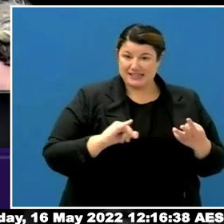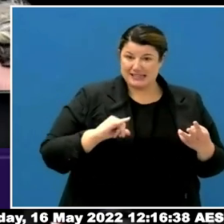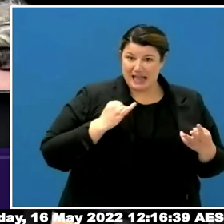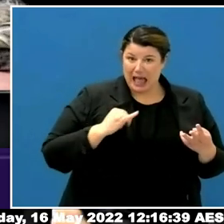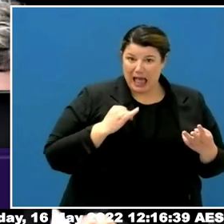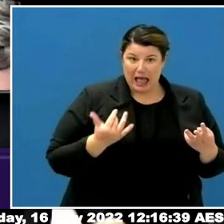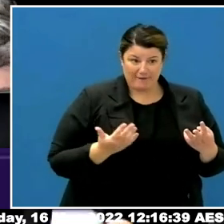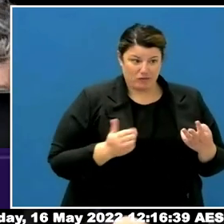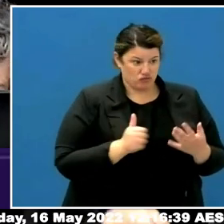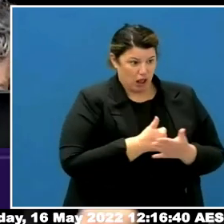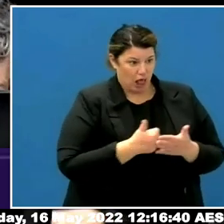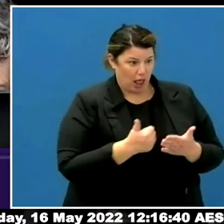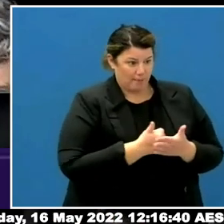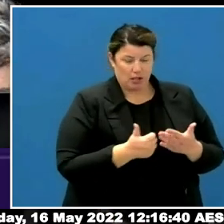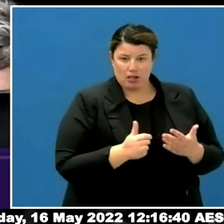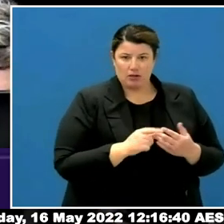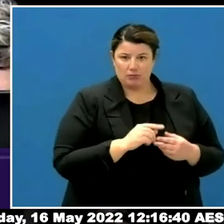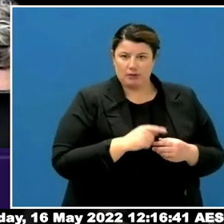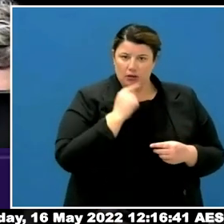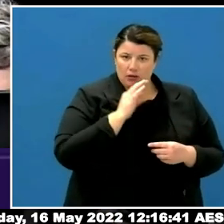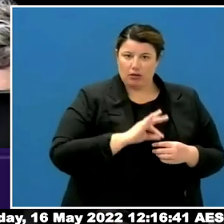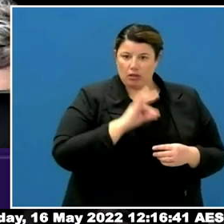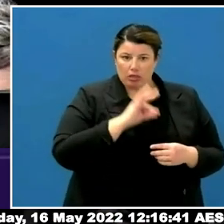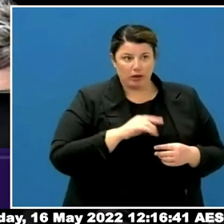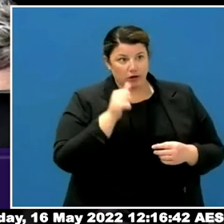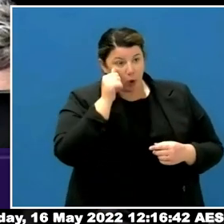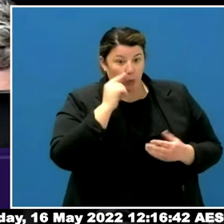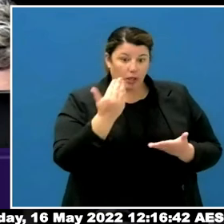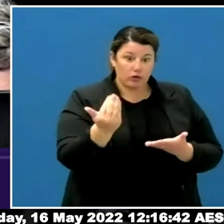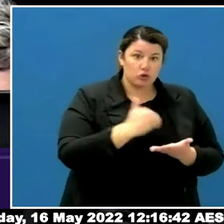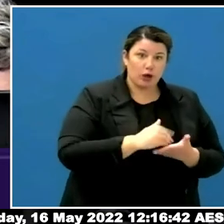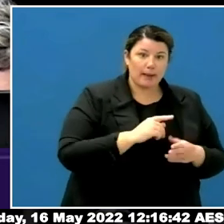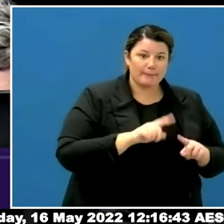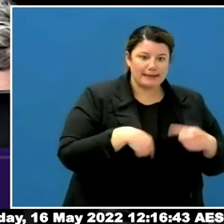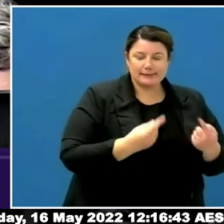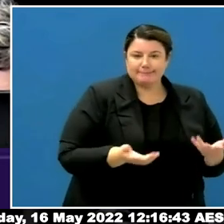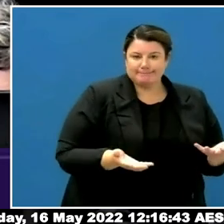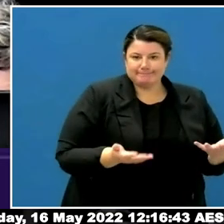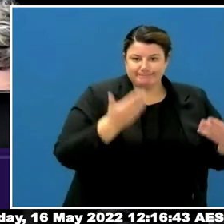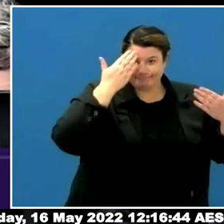Alright. Was Mr Herald at that meeting?